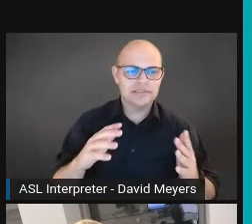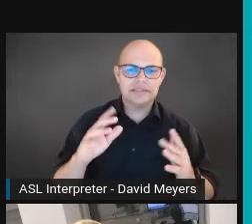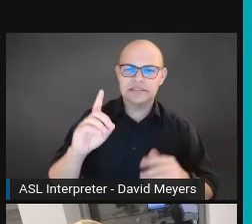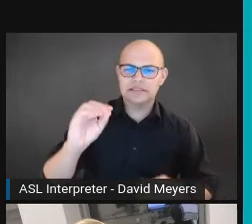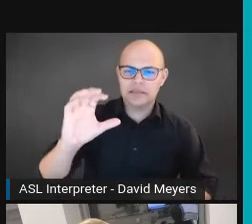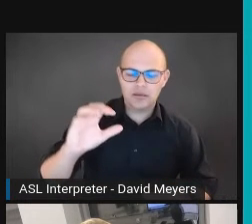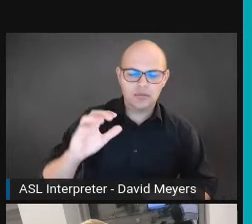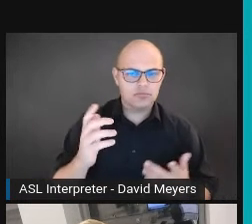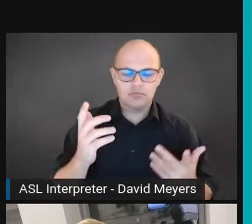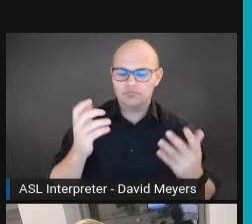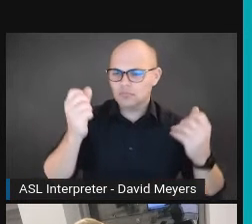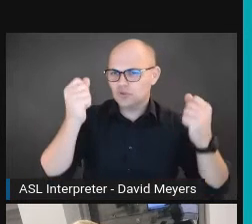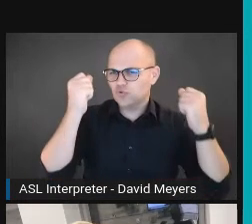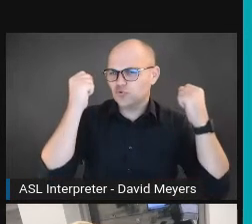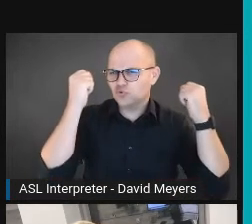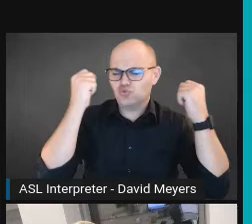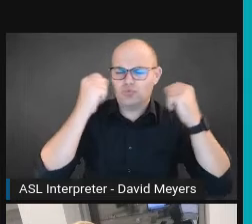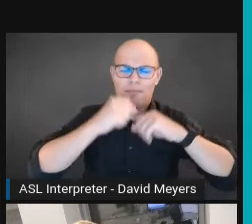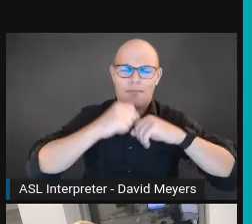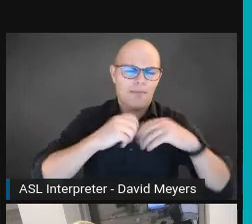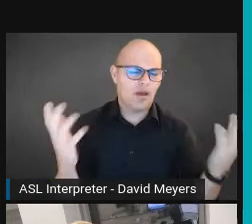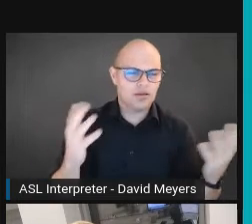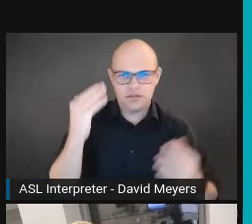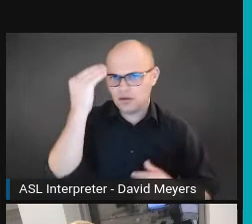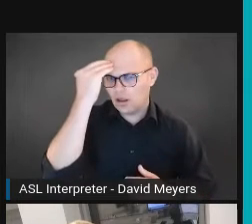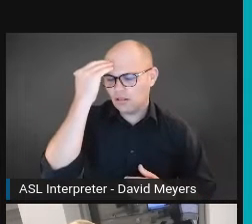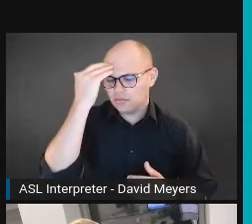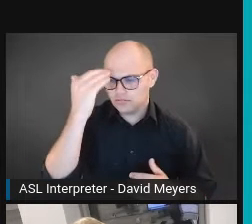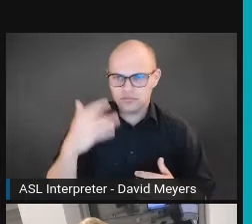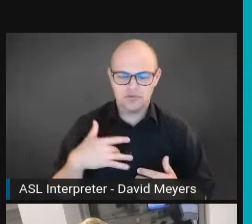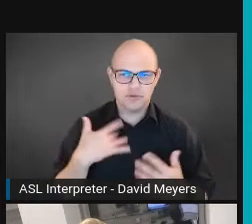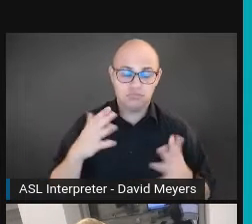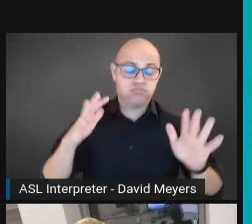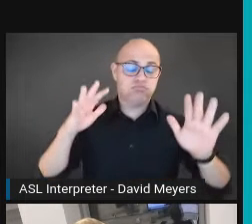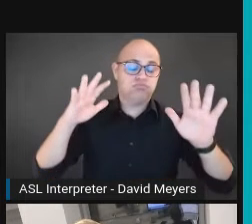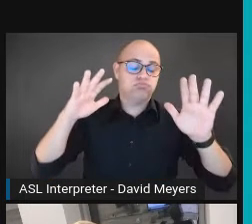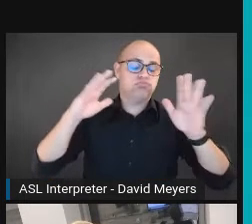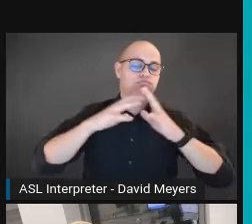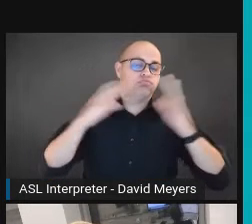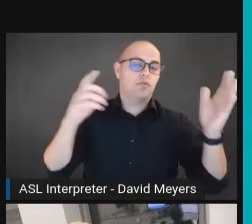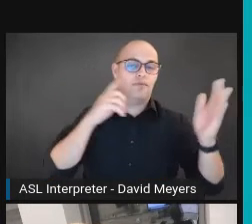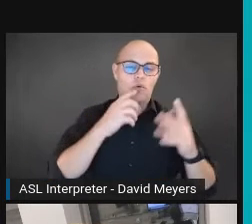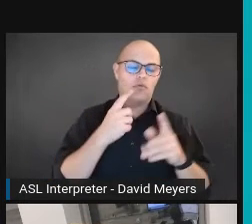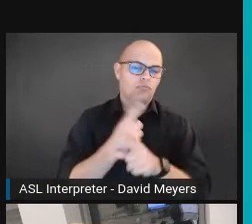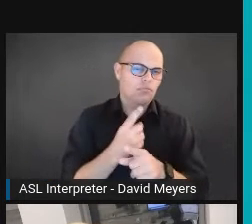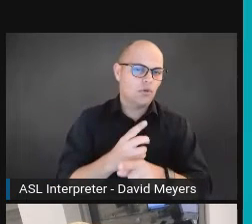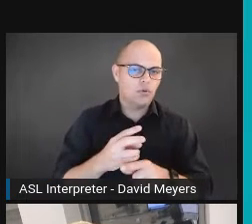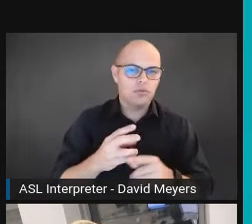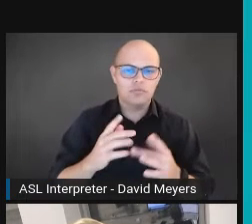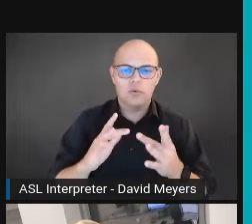of knowledge, might seem daunting for an average website owner. This is why rather than focusing on theory,